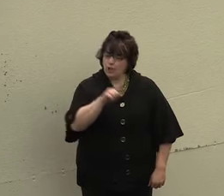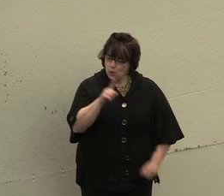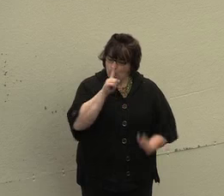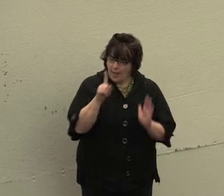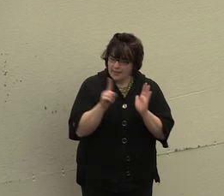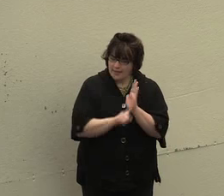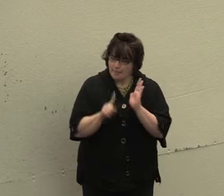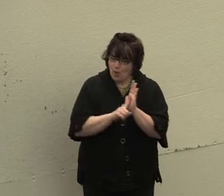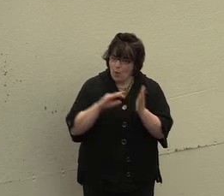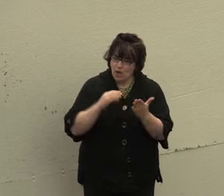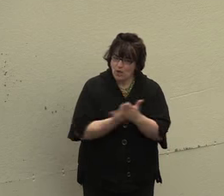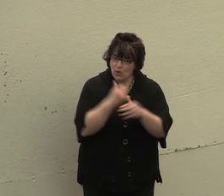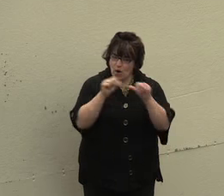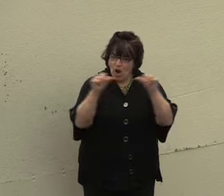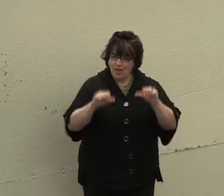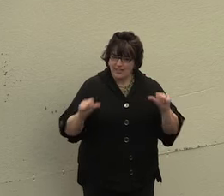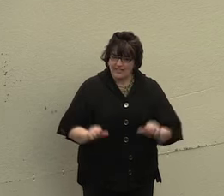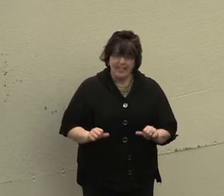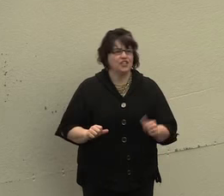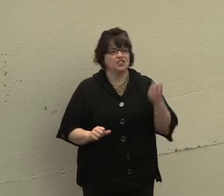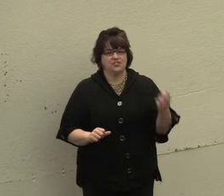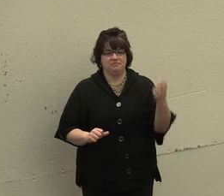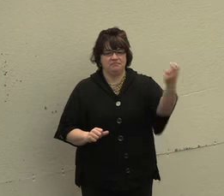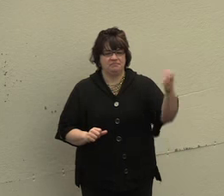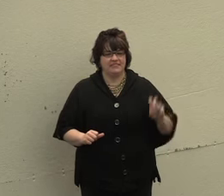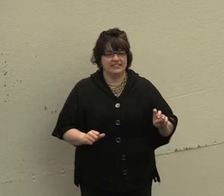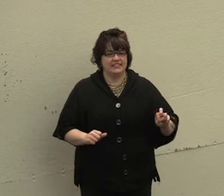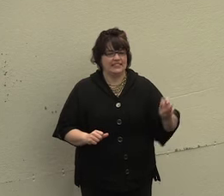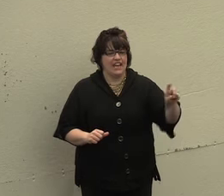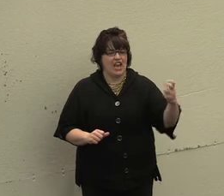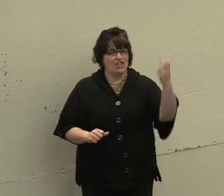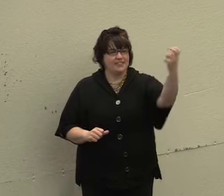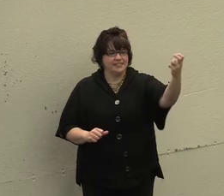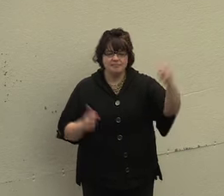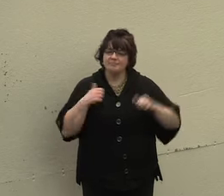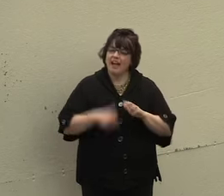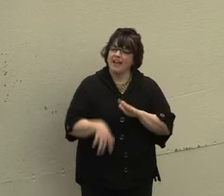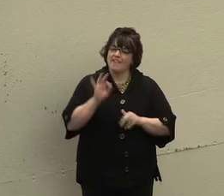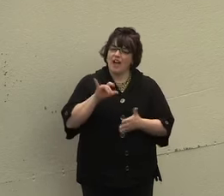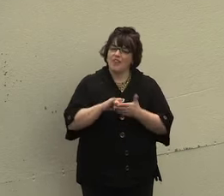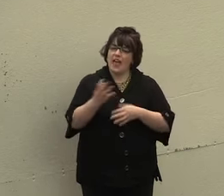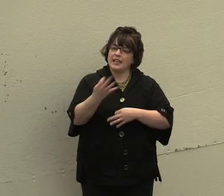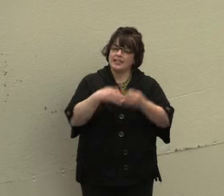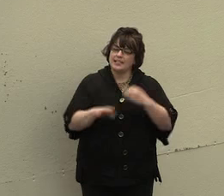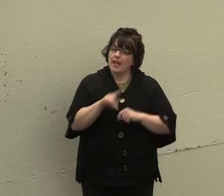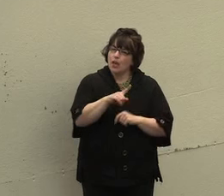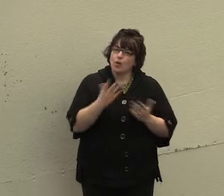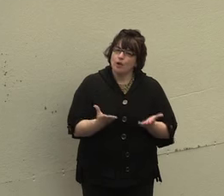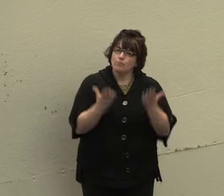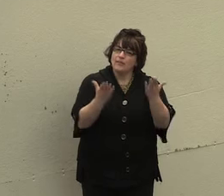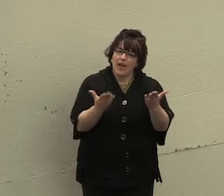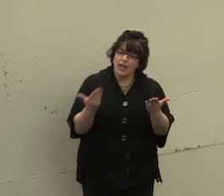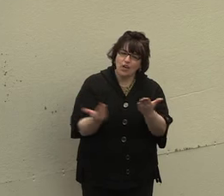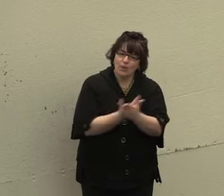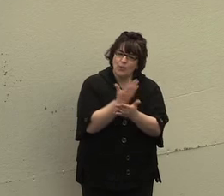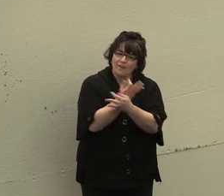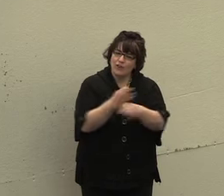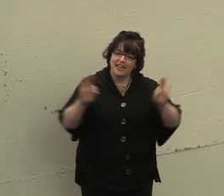And I found out that instead of you are providing new freedom of life,